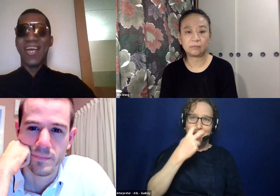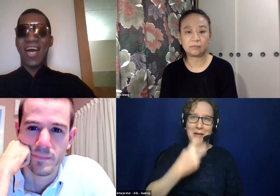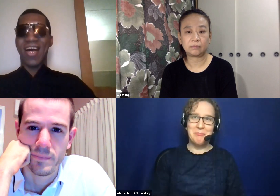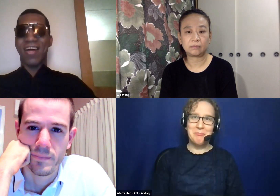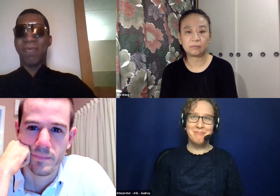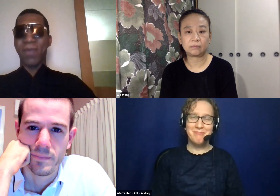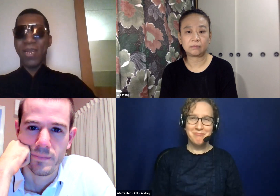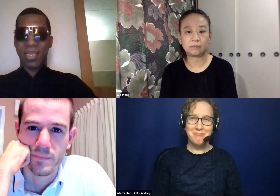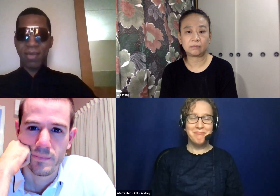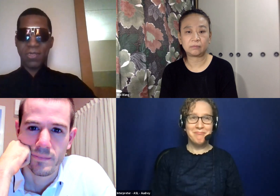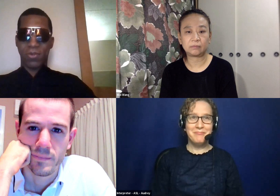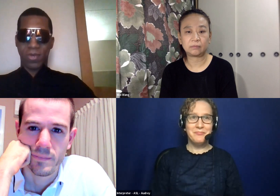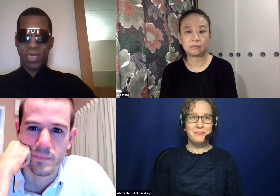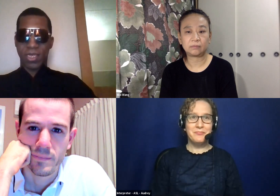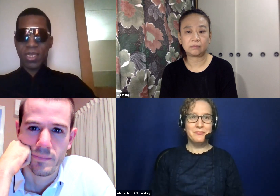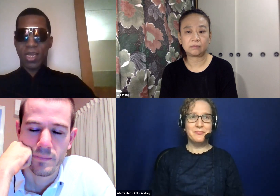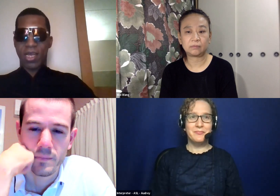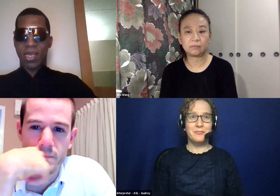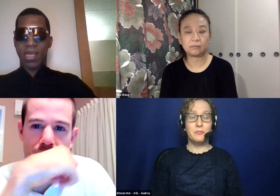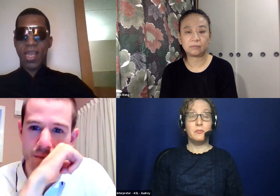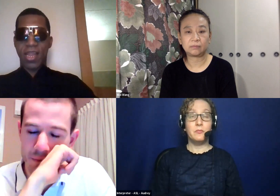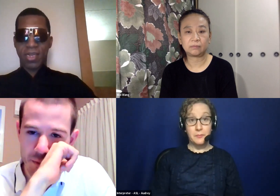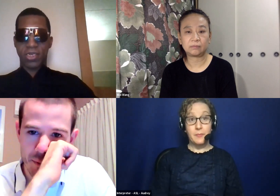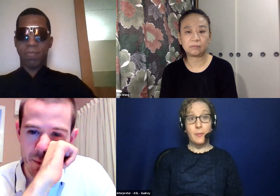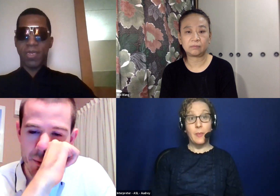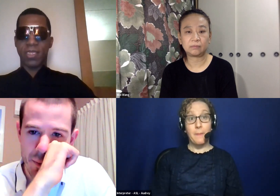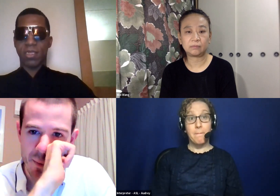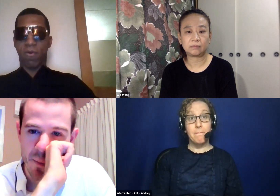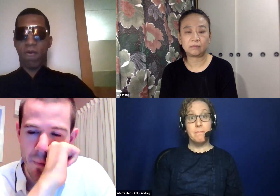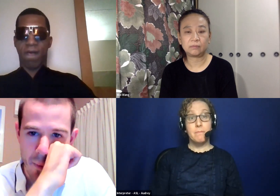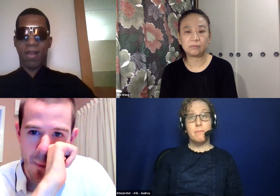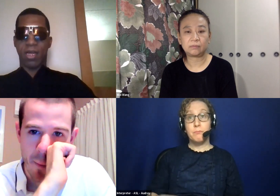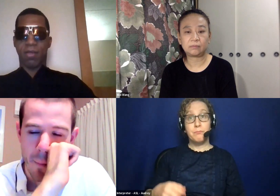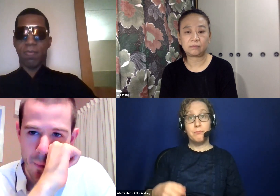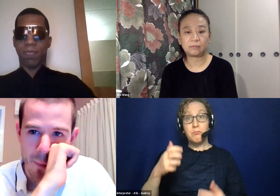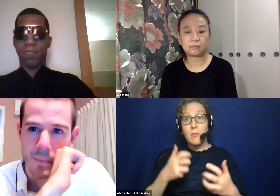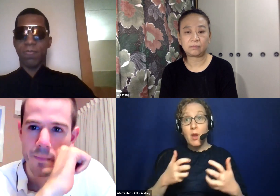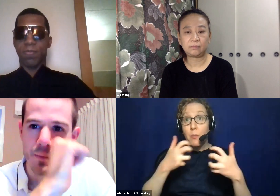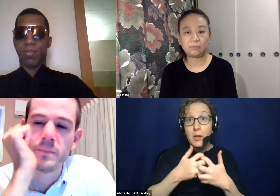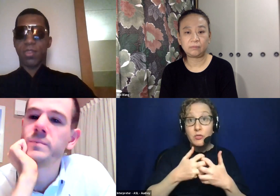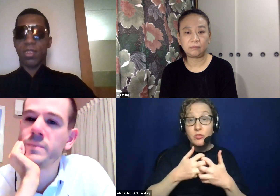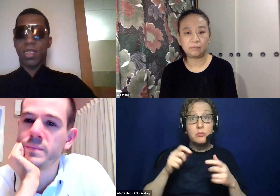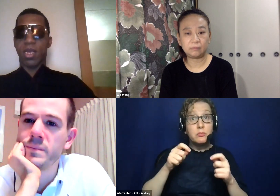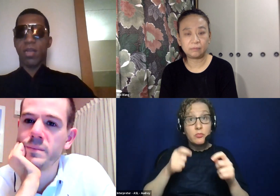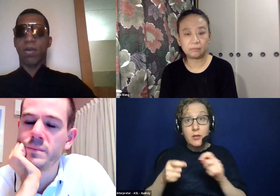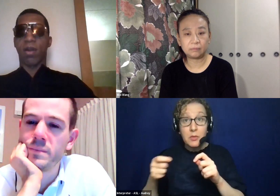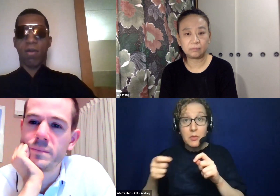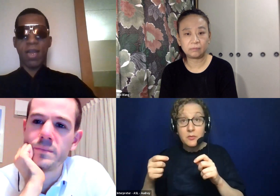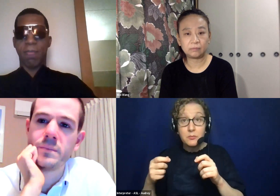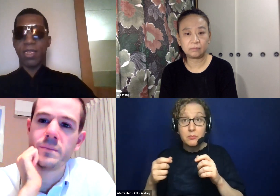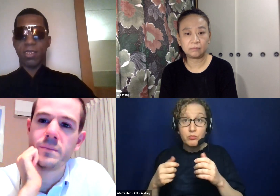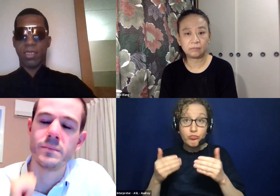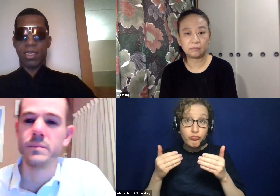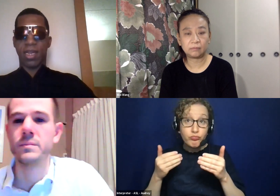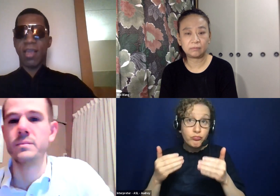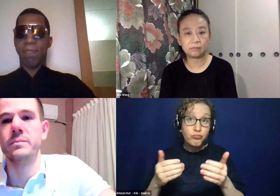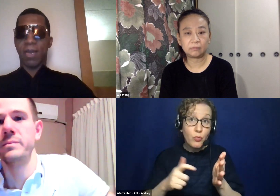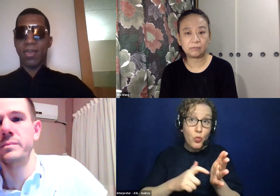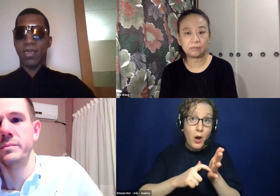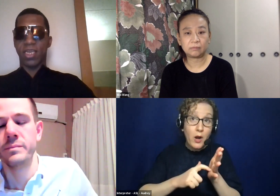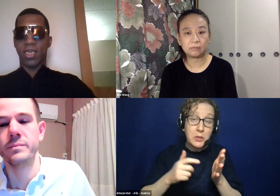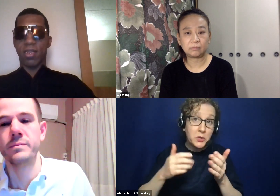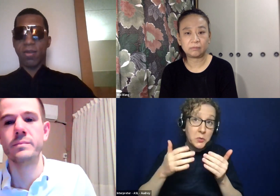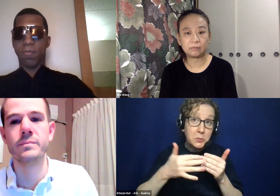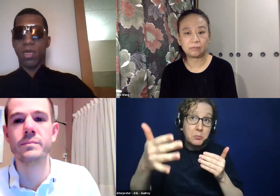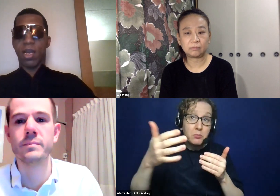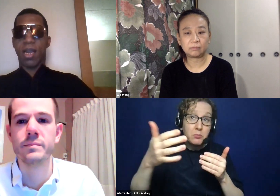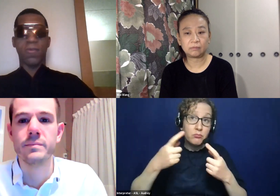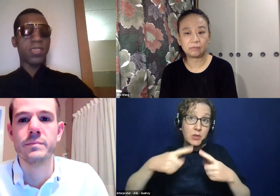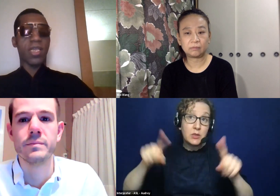when it comes to any adjustments or requirement that I might need, I would